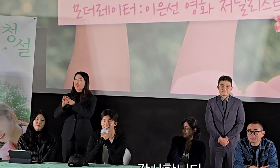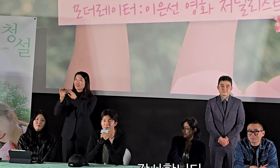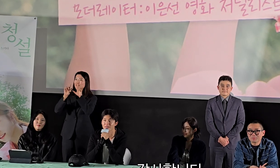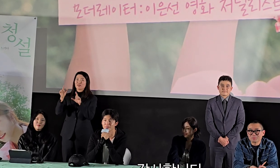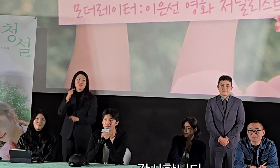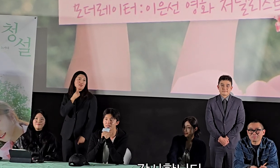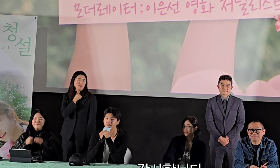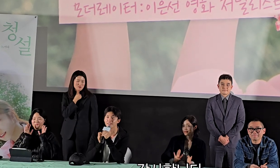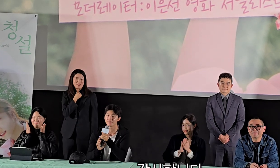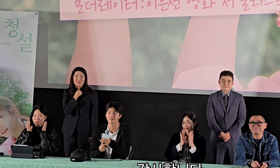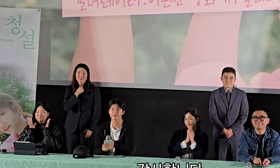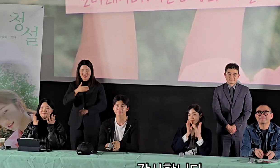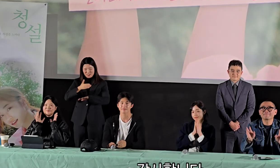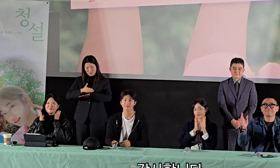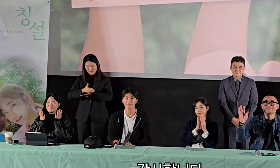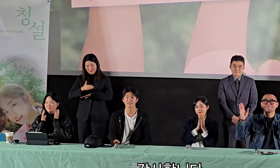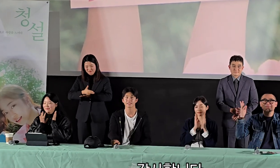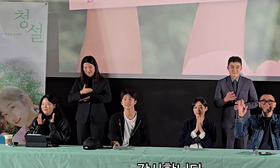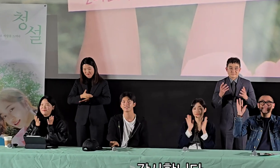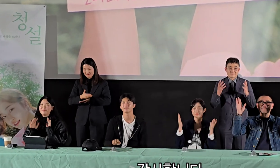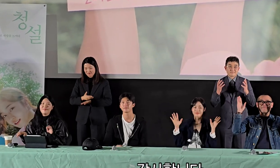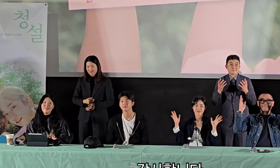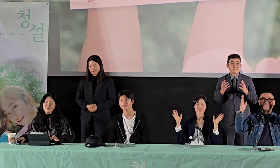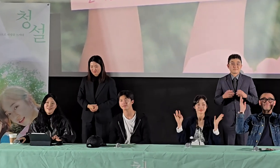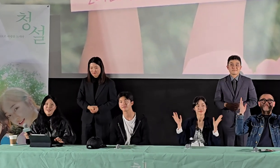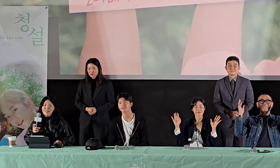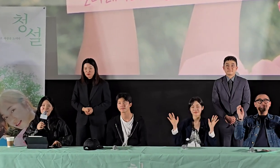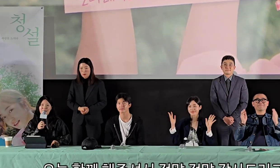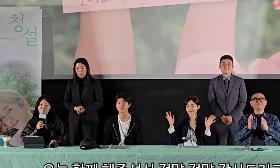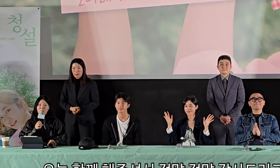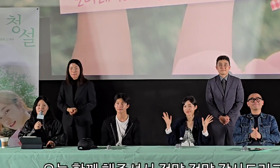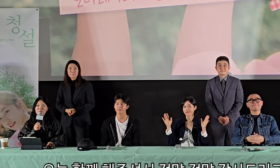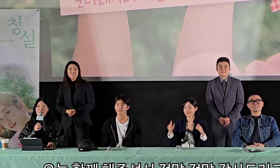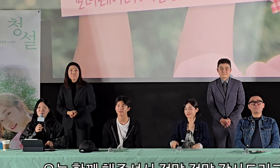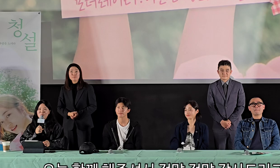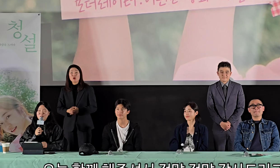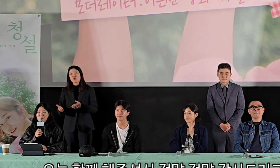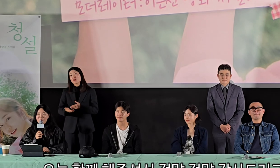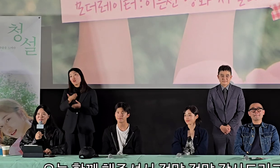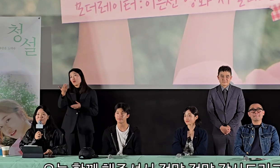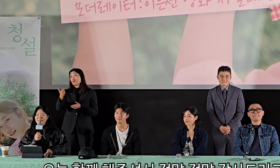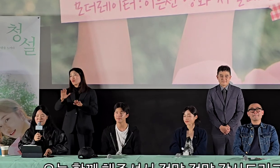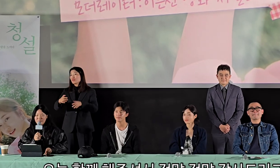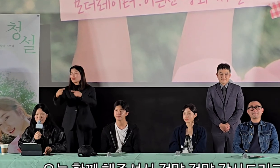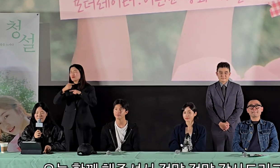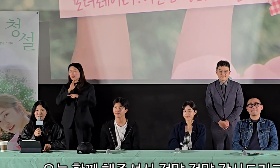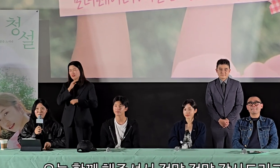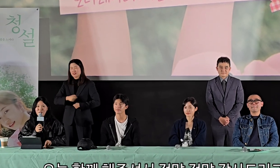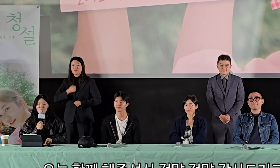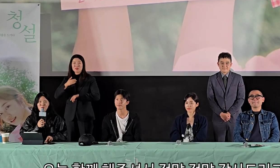Thank you. Thank you very much for joining us today.